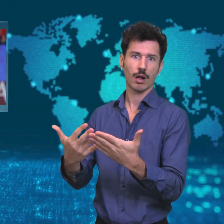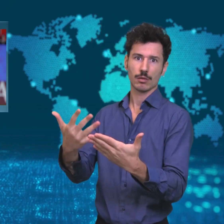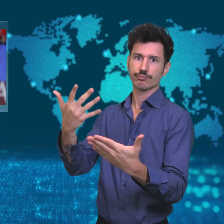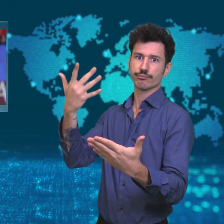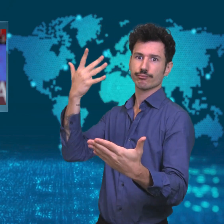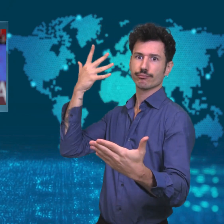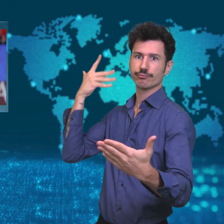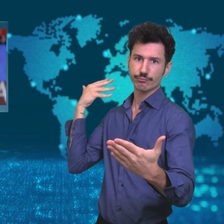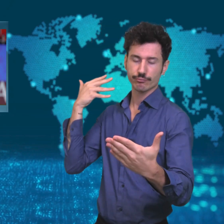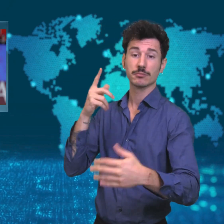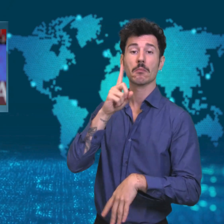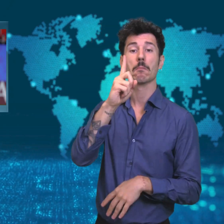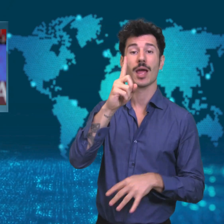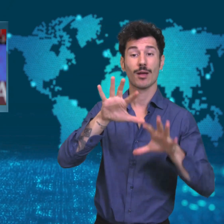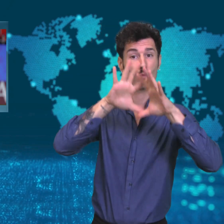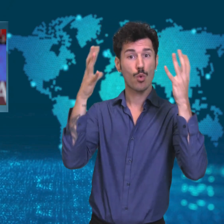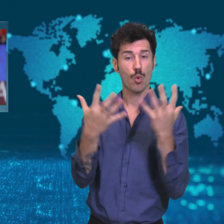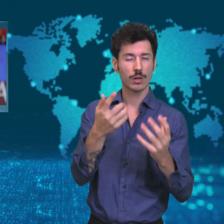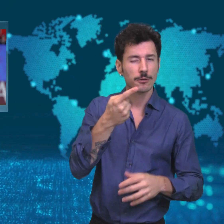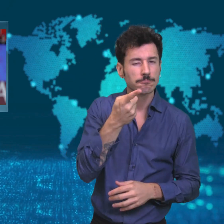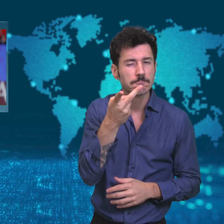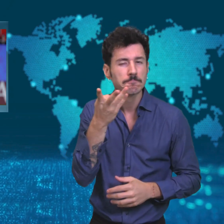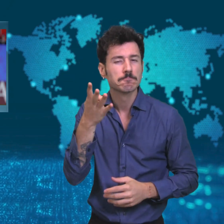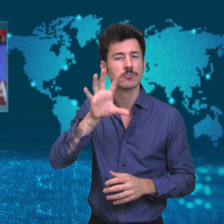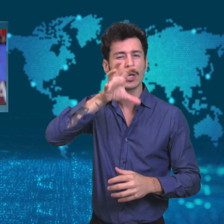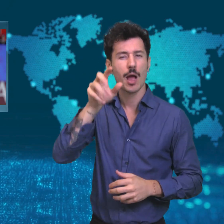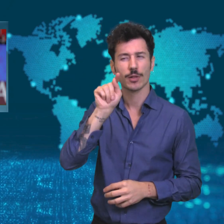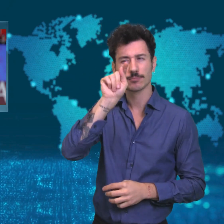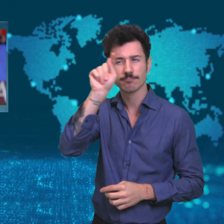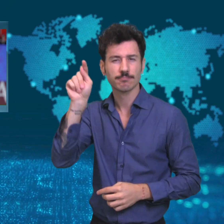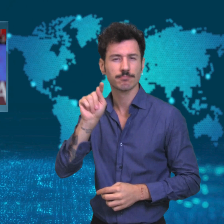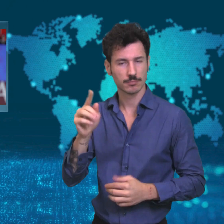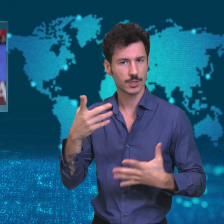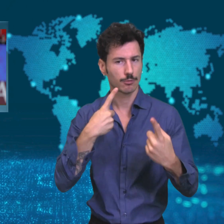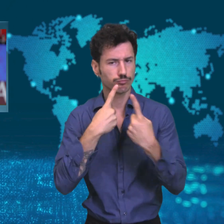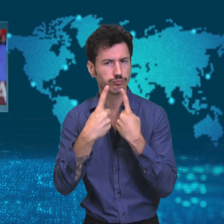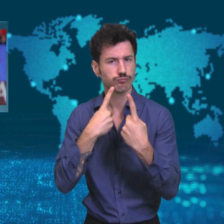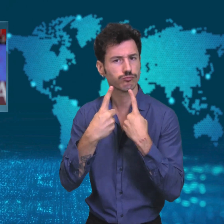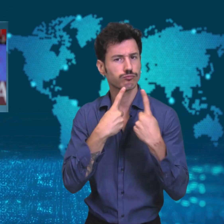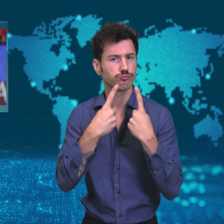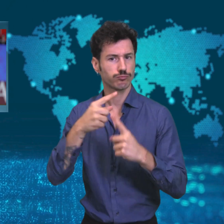men and women football players in many countries,